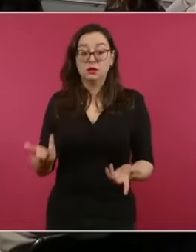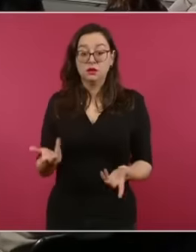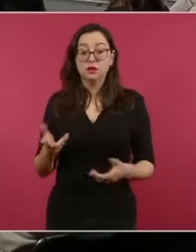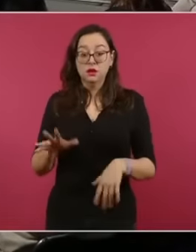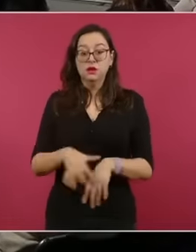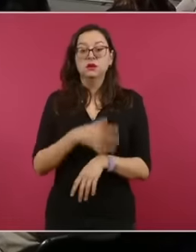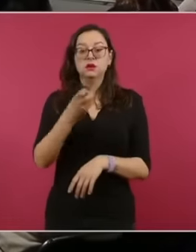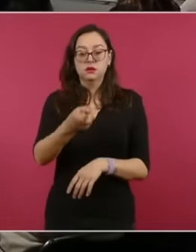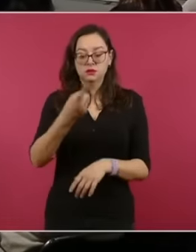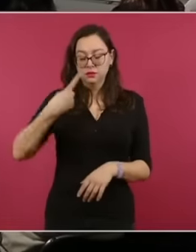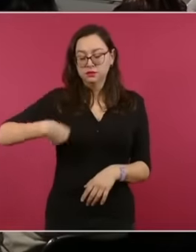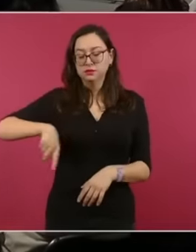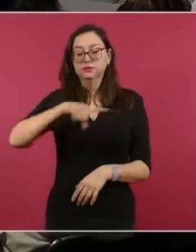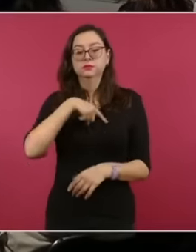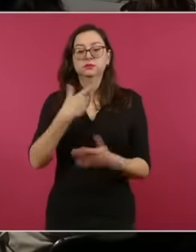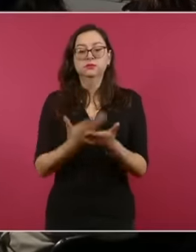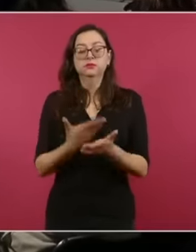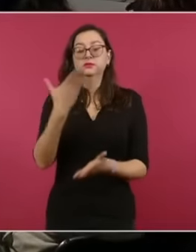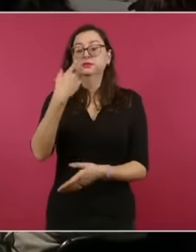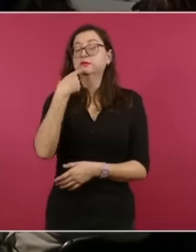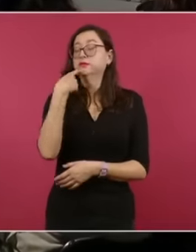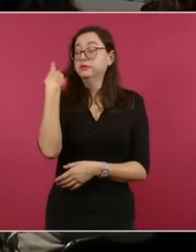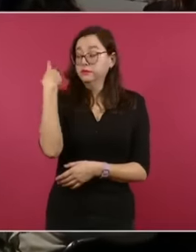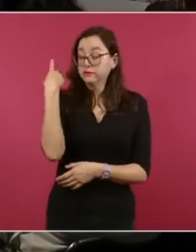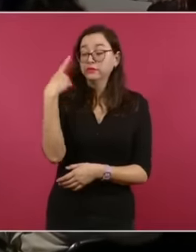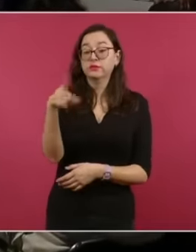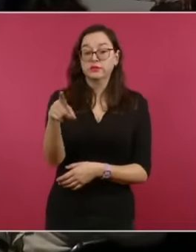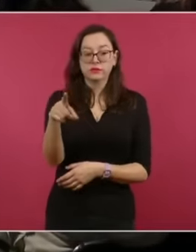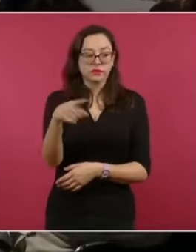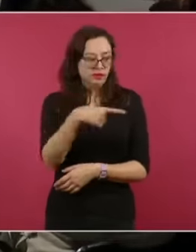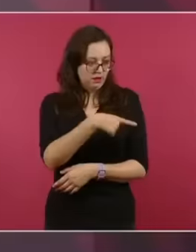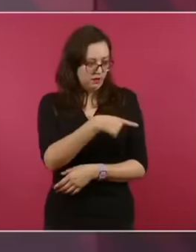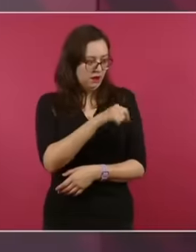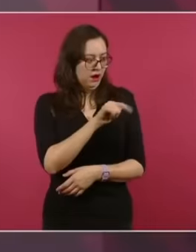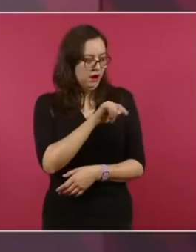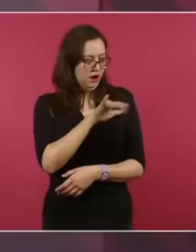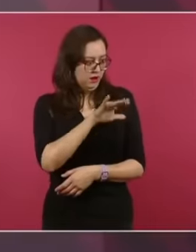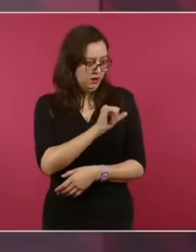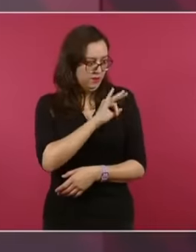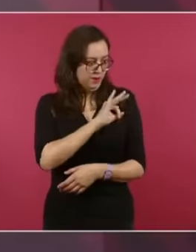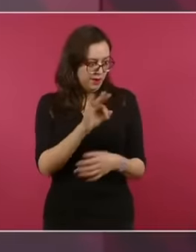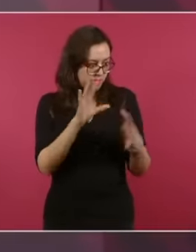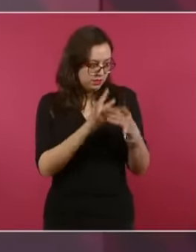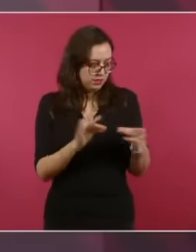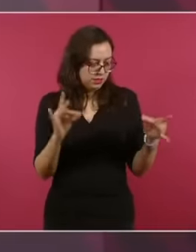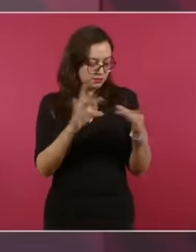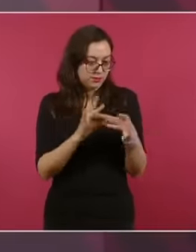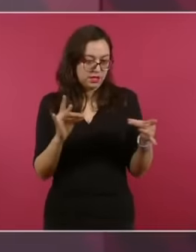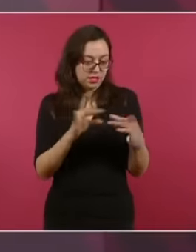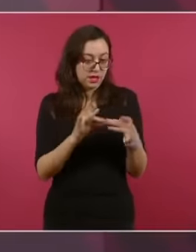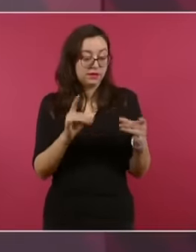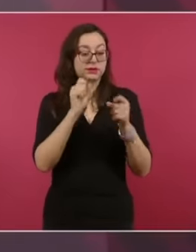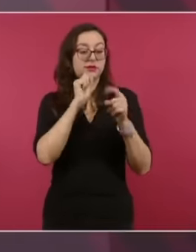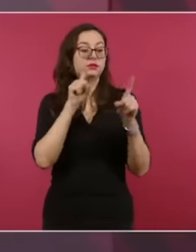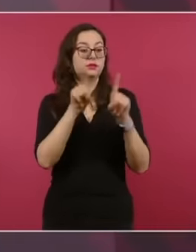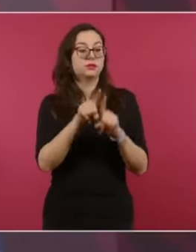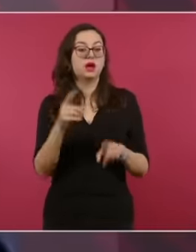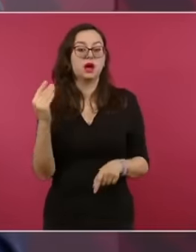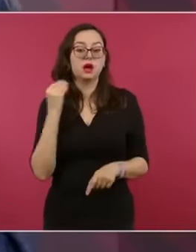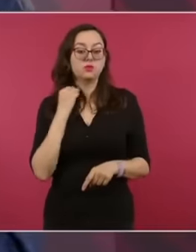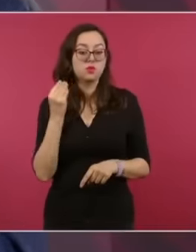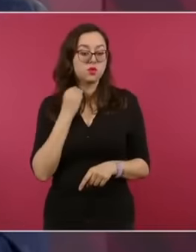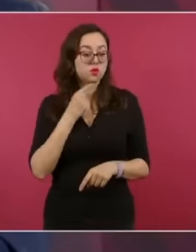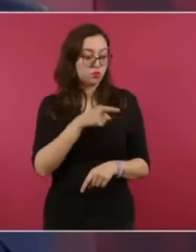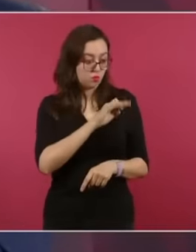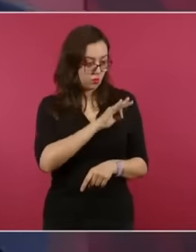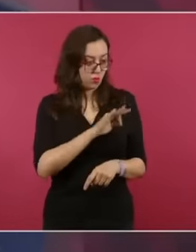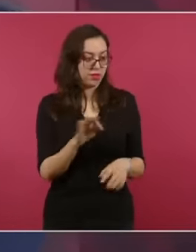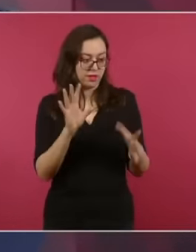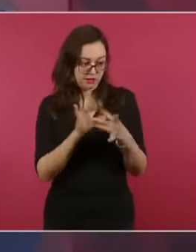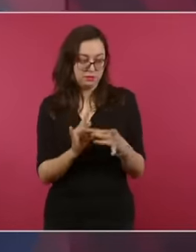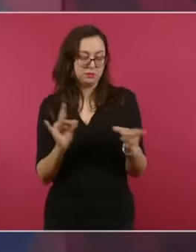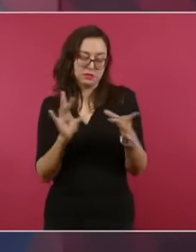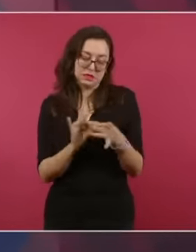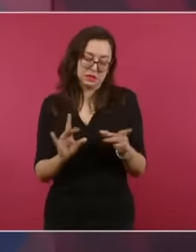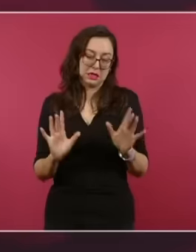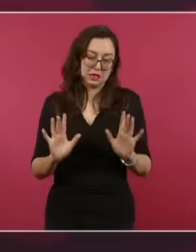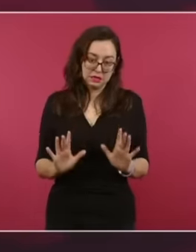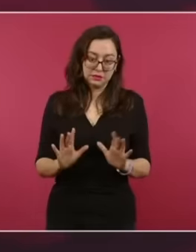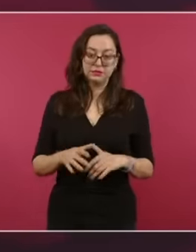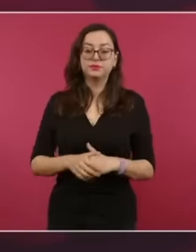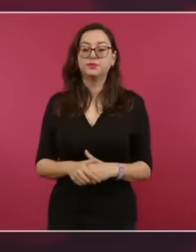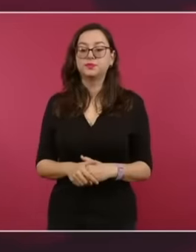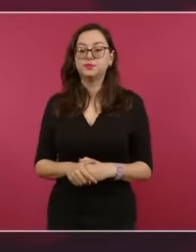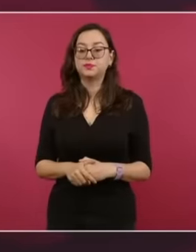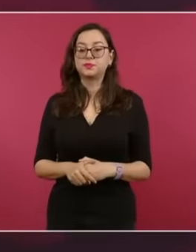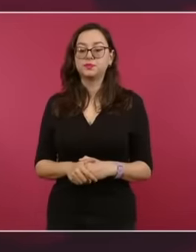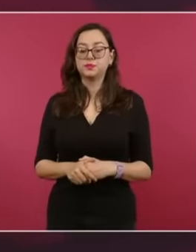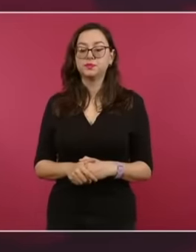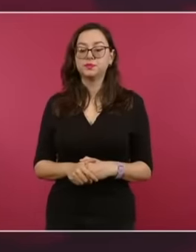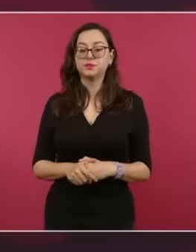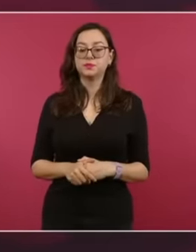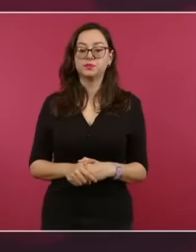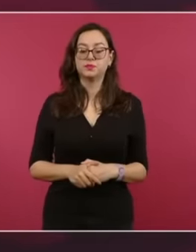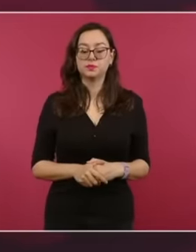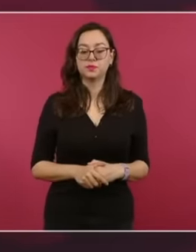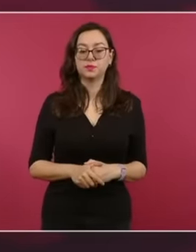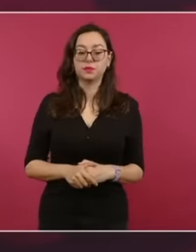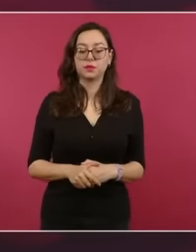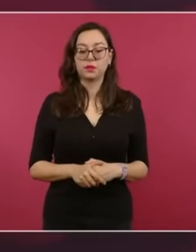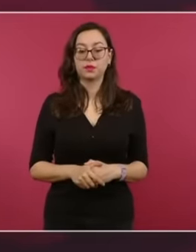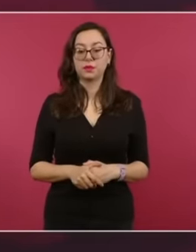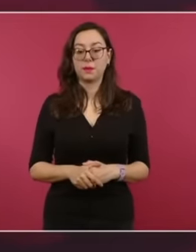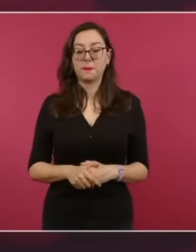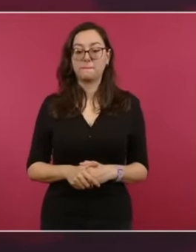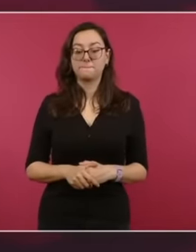and that is what I want Alicia to explain and also our eh legal advisor eh